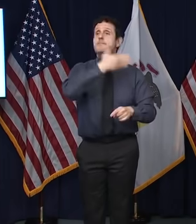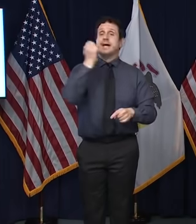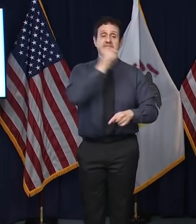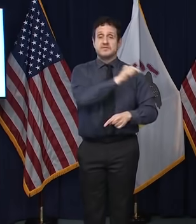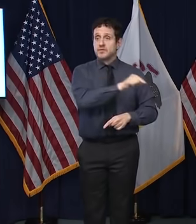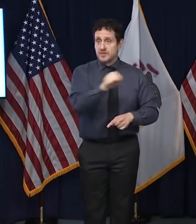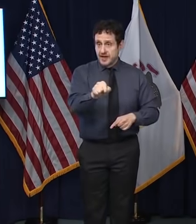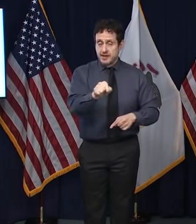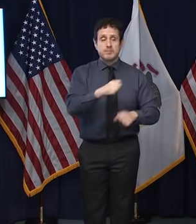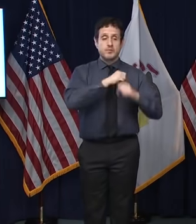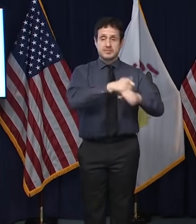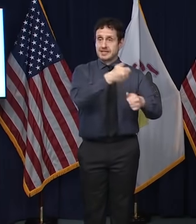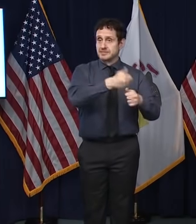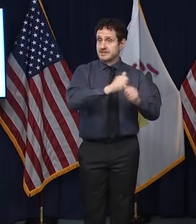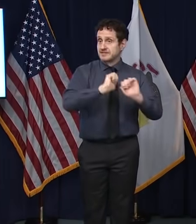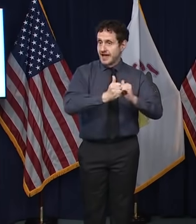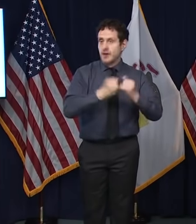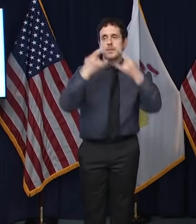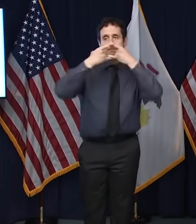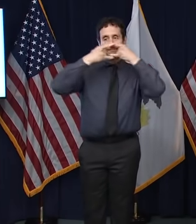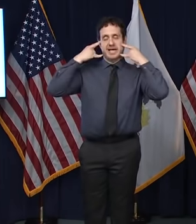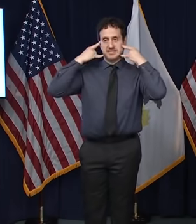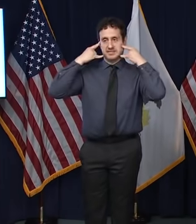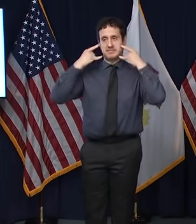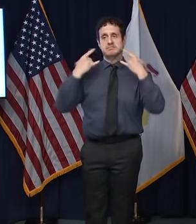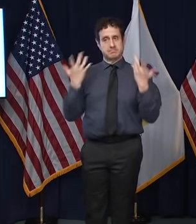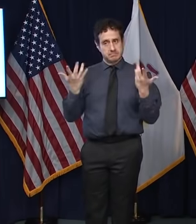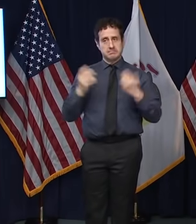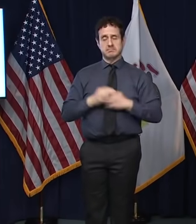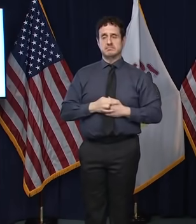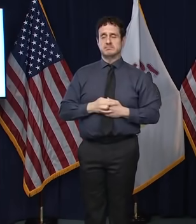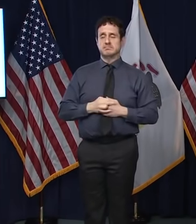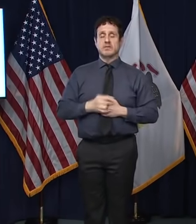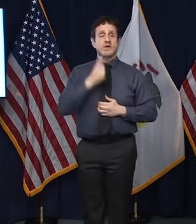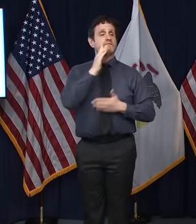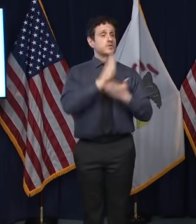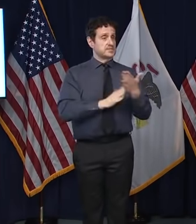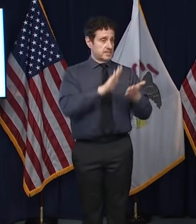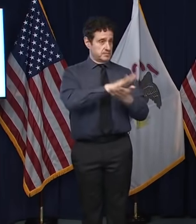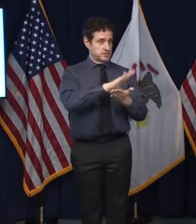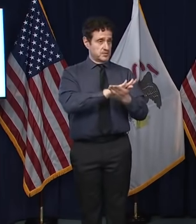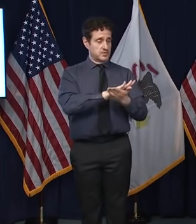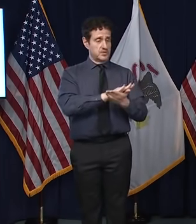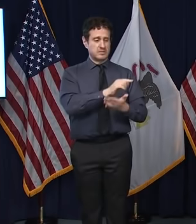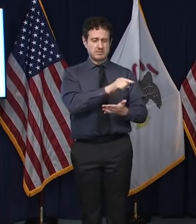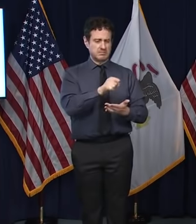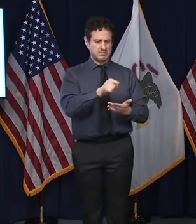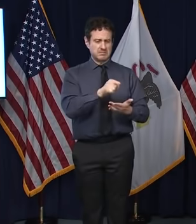masking is the best way for